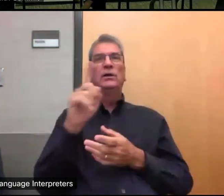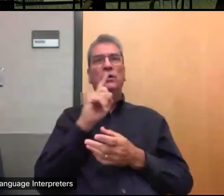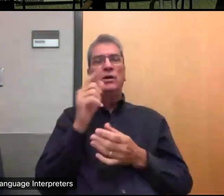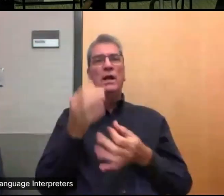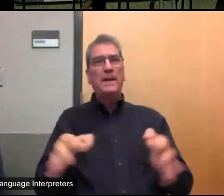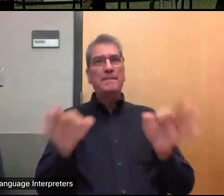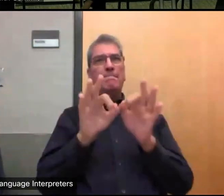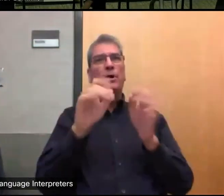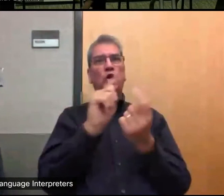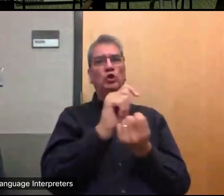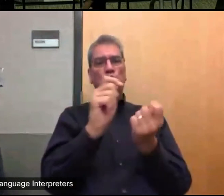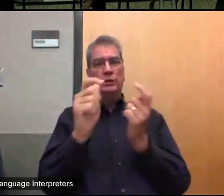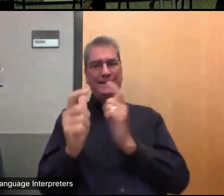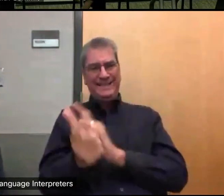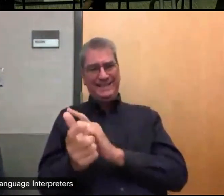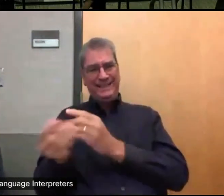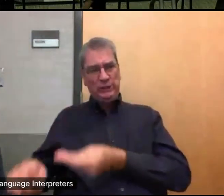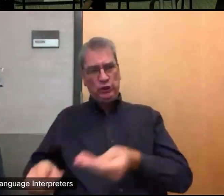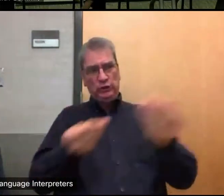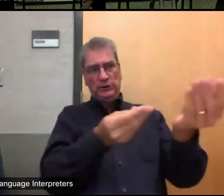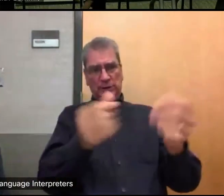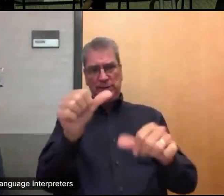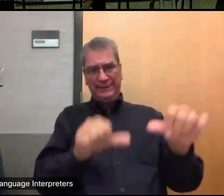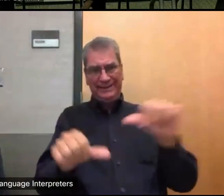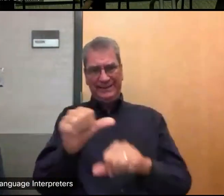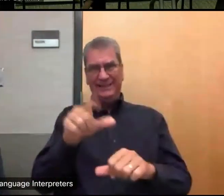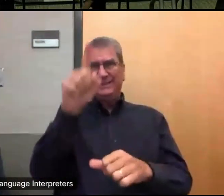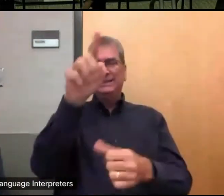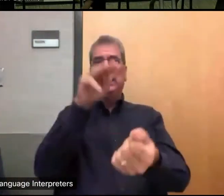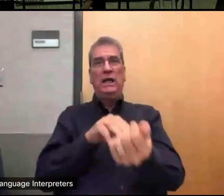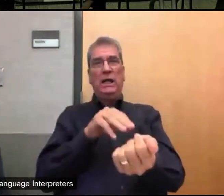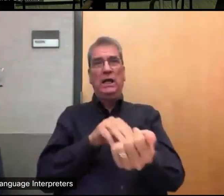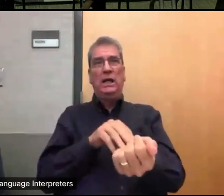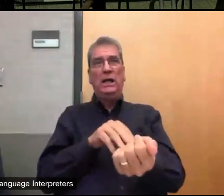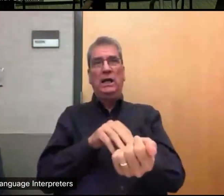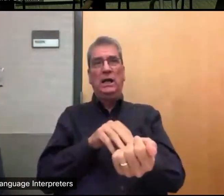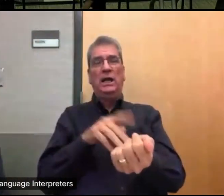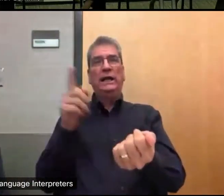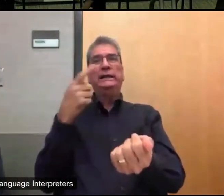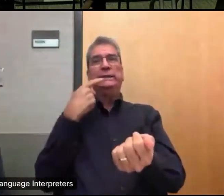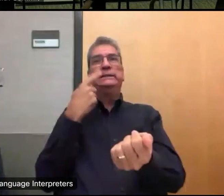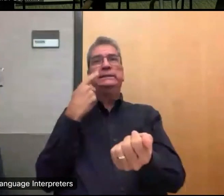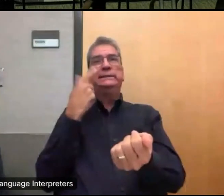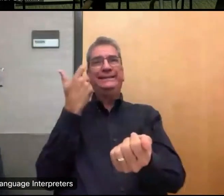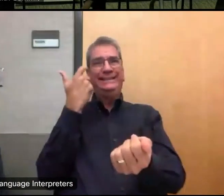Being able to translate the science and stuff that we've mentioned here. I mean, Dr, um, upset. I mentioned that originally, that that term